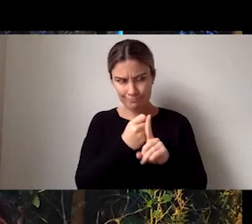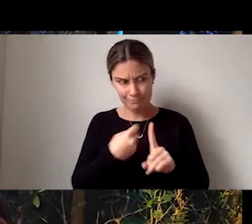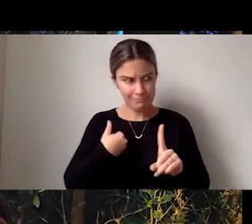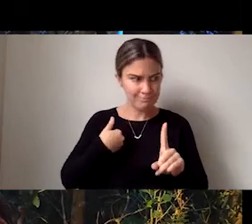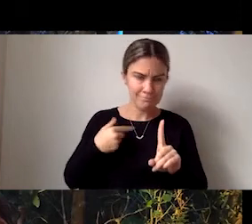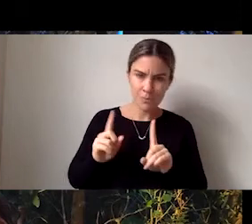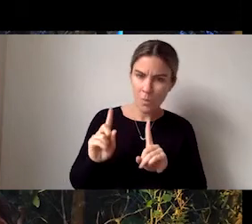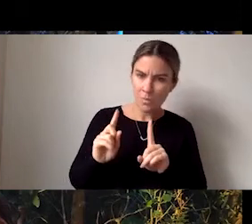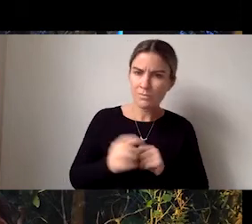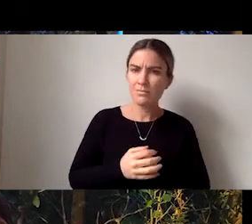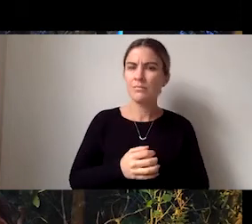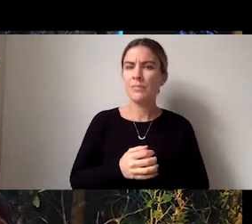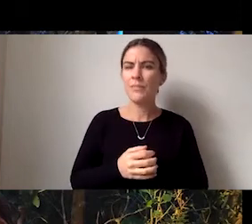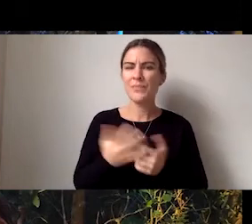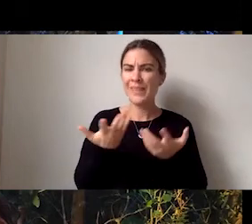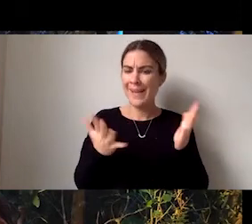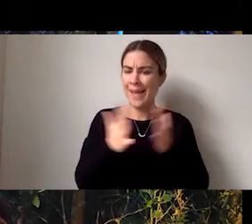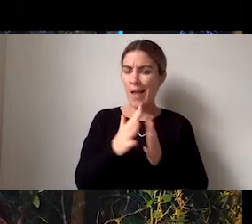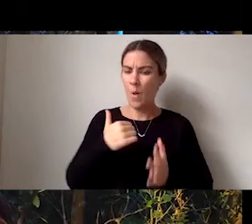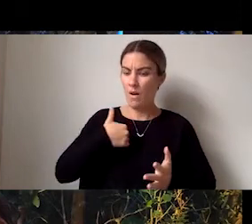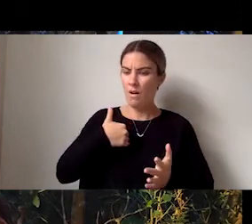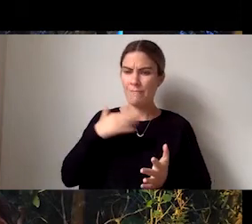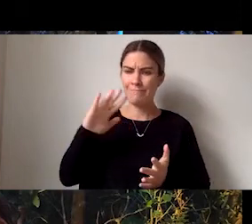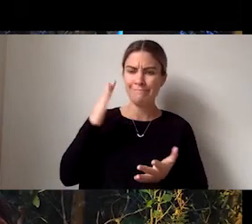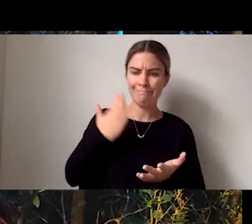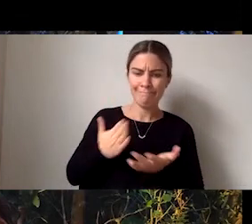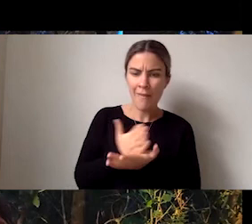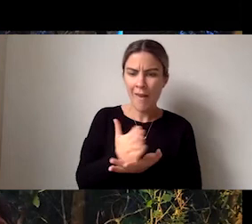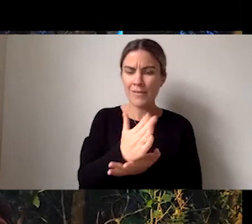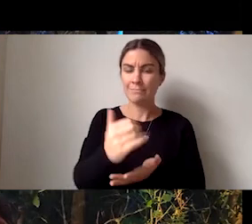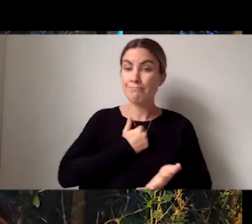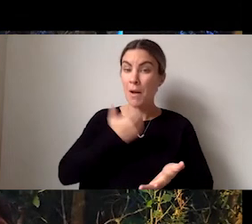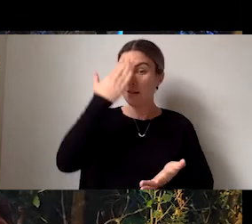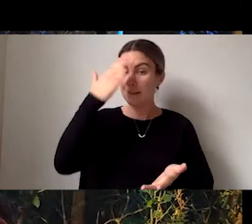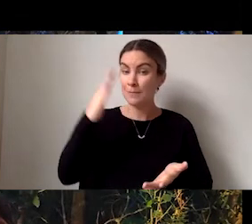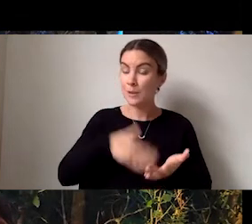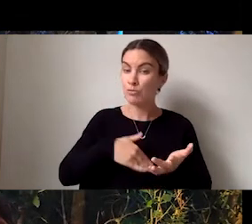the ways that I have navigated my different experiences of gender and